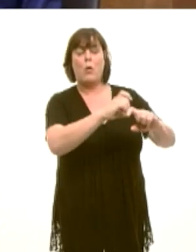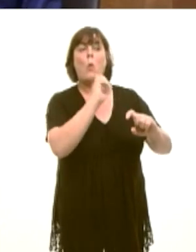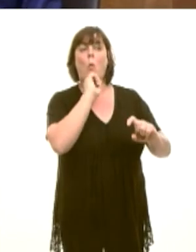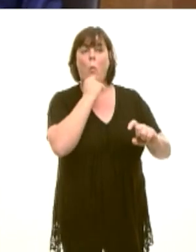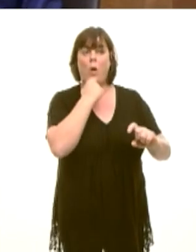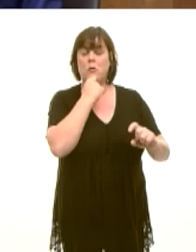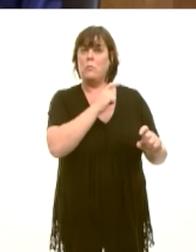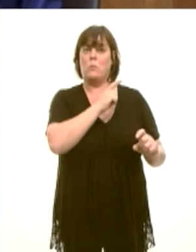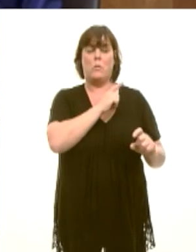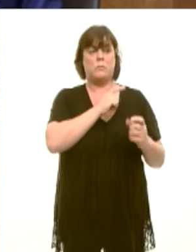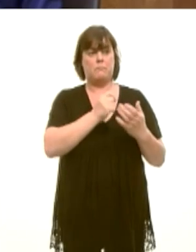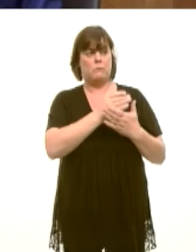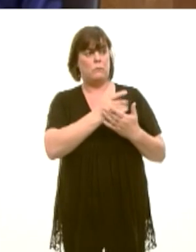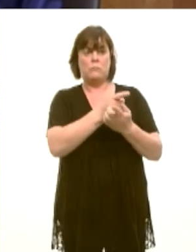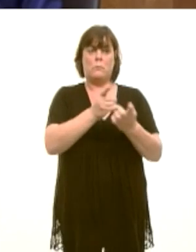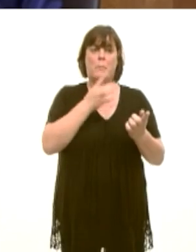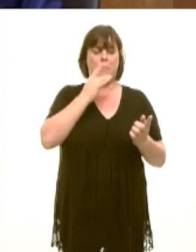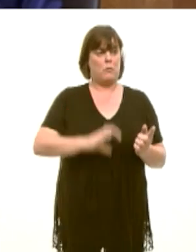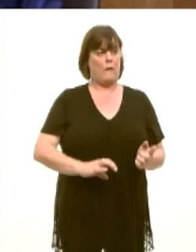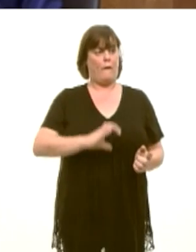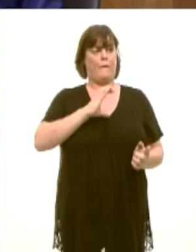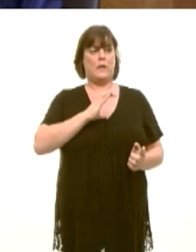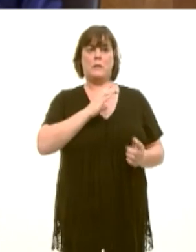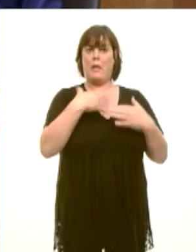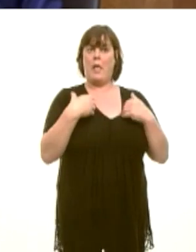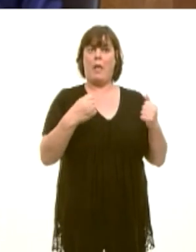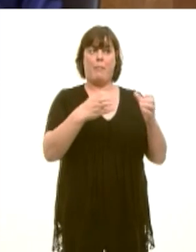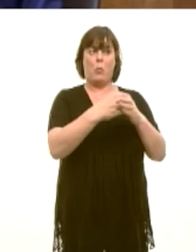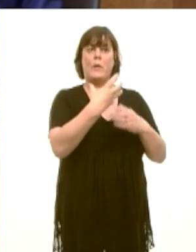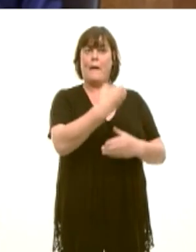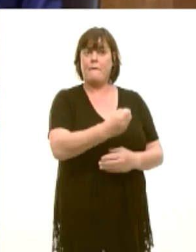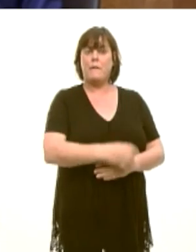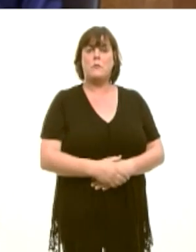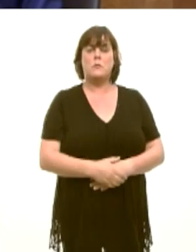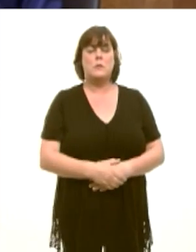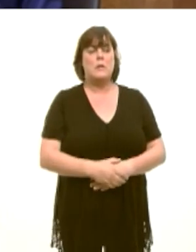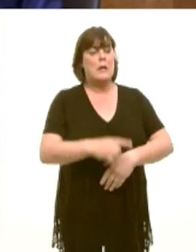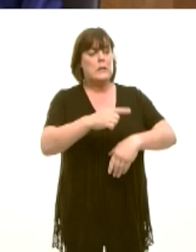restored in the university health board itself. There is no time limit on that. It will take